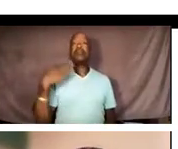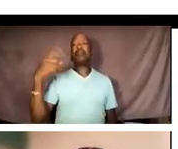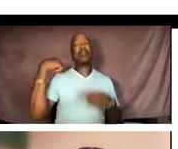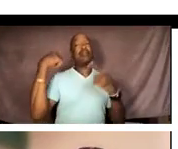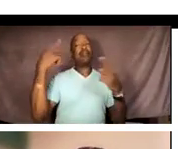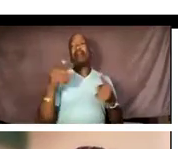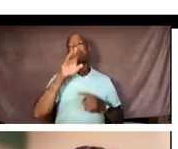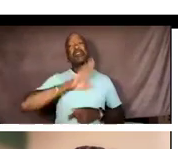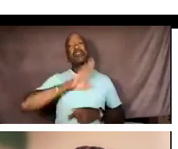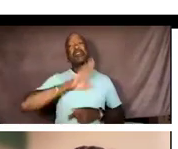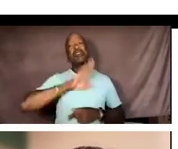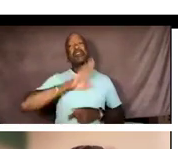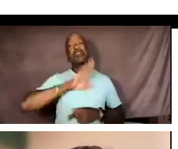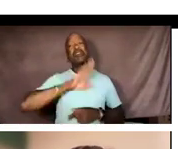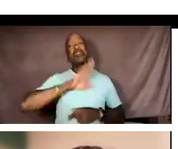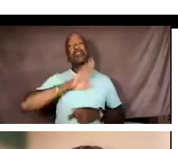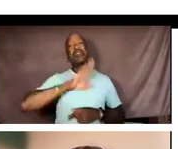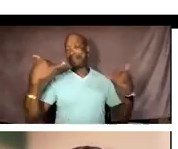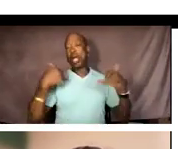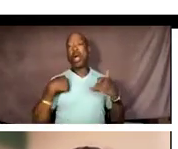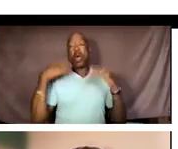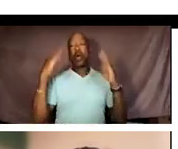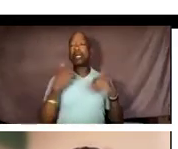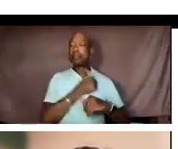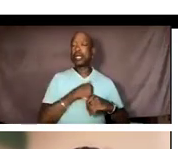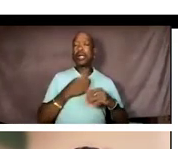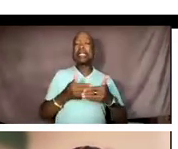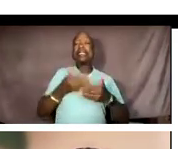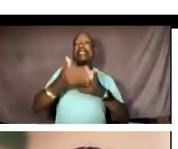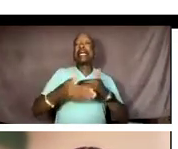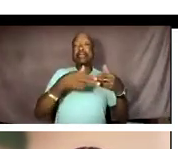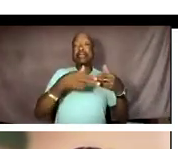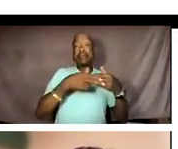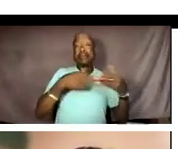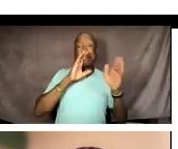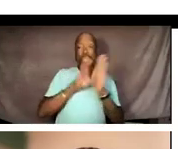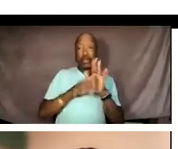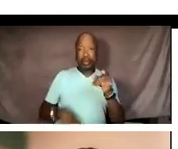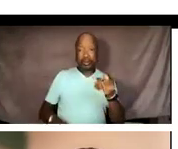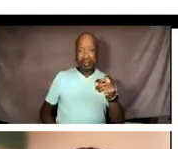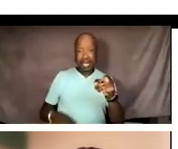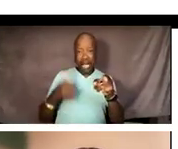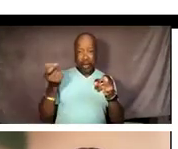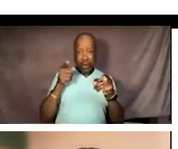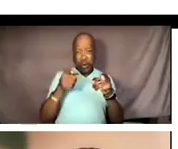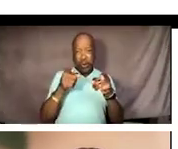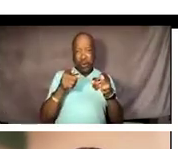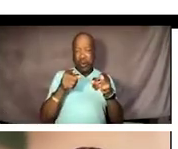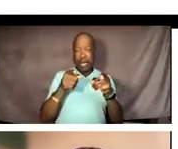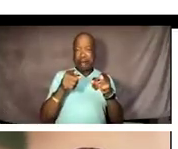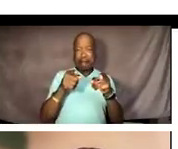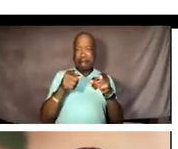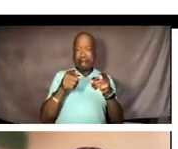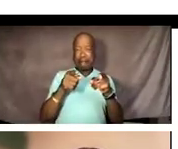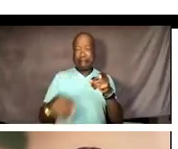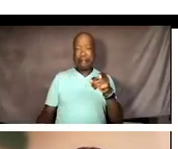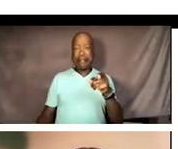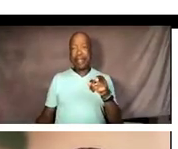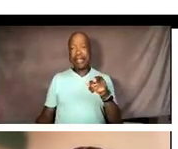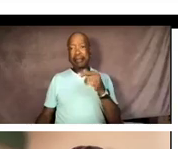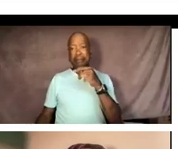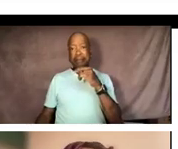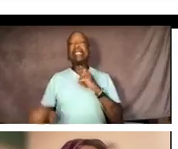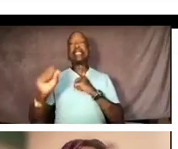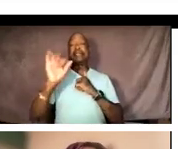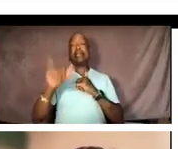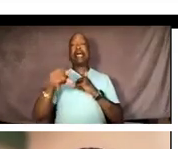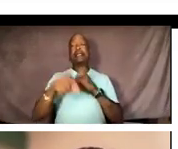that um sorry can you go to the next uh is there another image or no yes thank you okay so we're